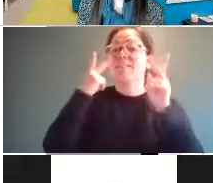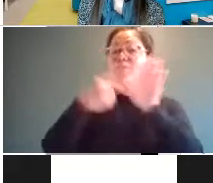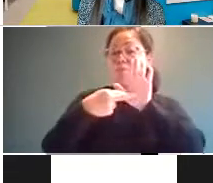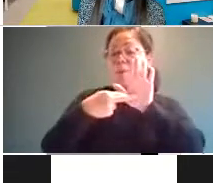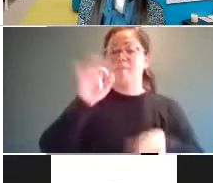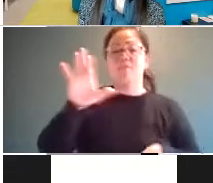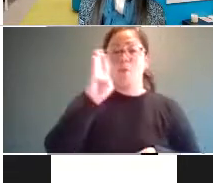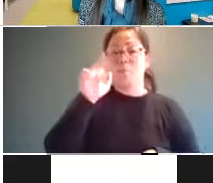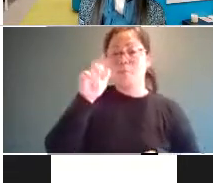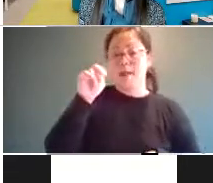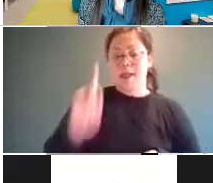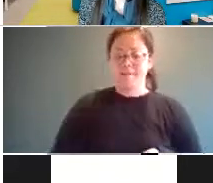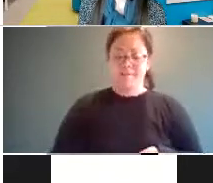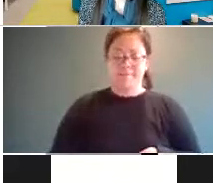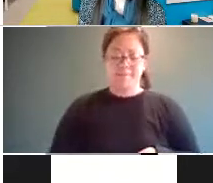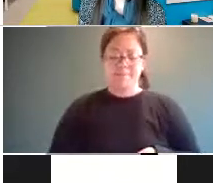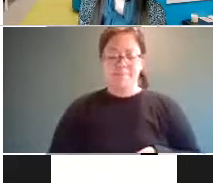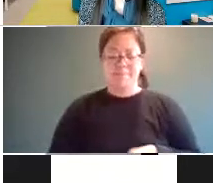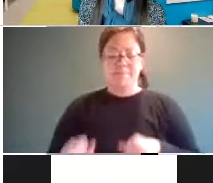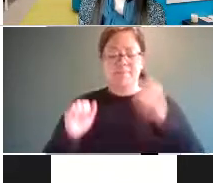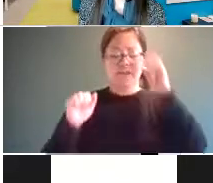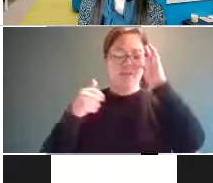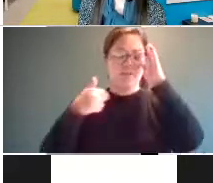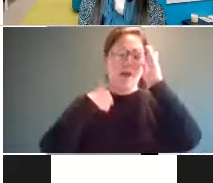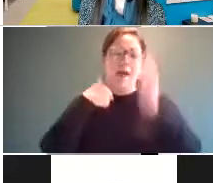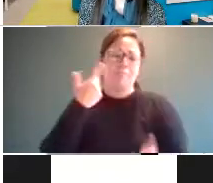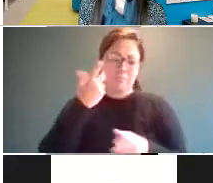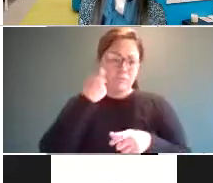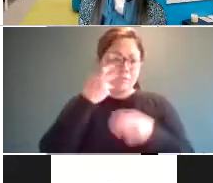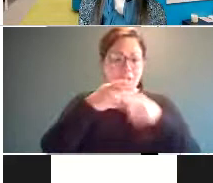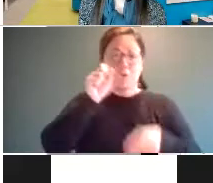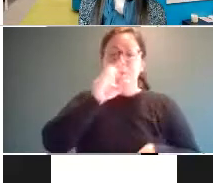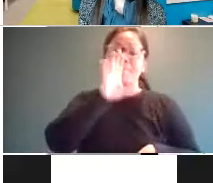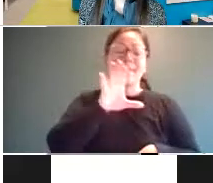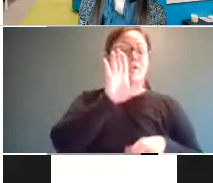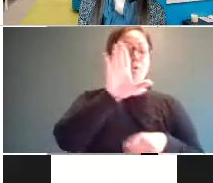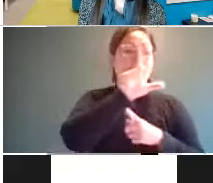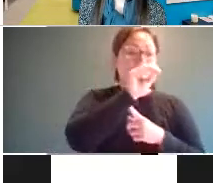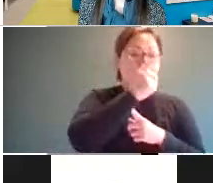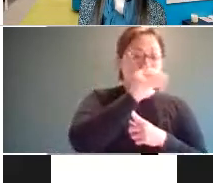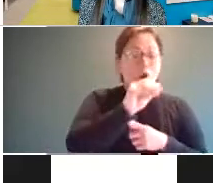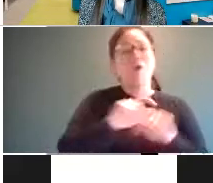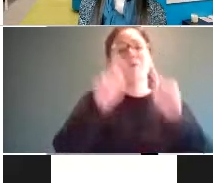So, as I'd mentioned, this can be as simple as your logo, the colors associated with your brand.